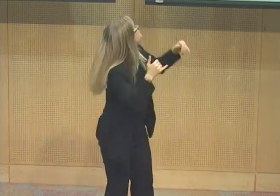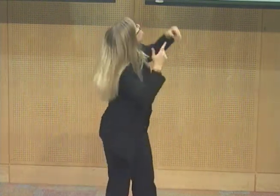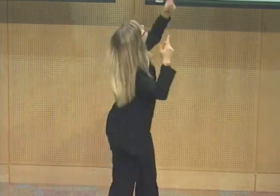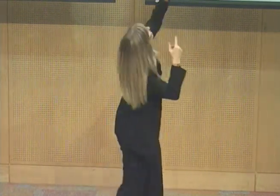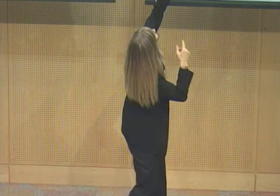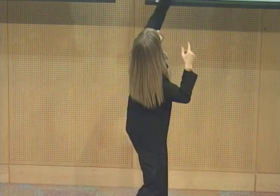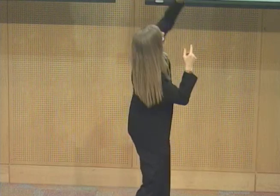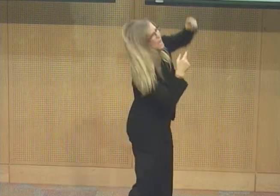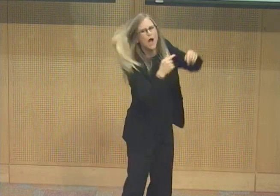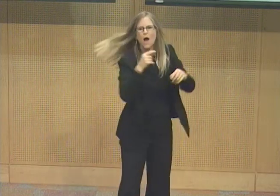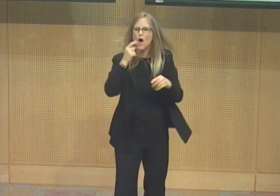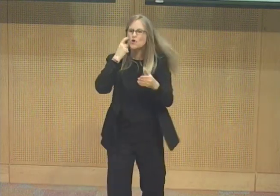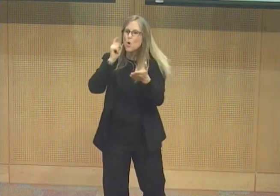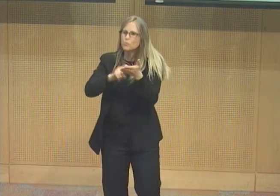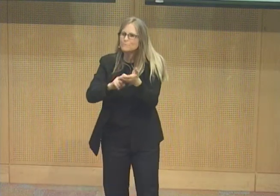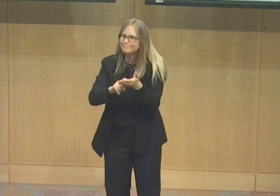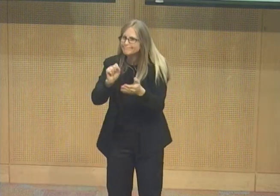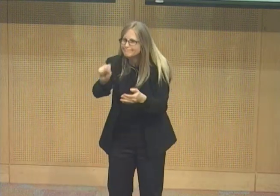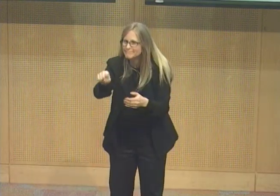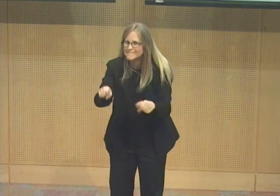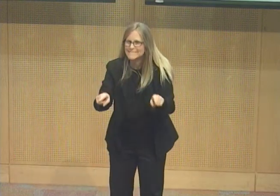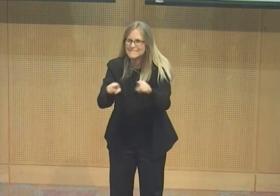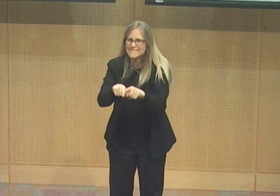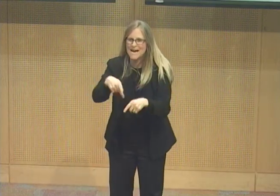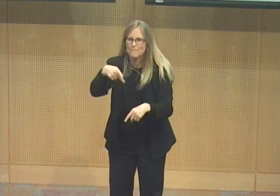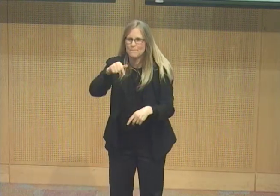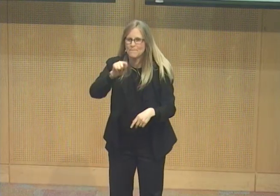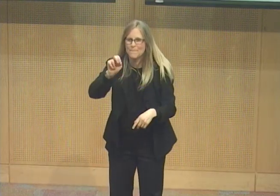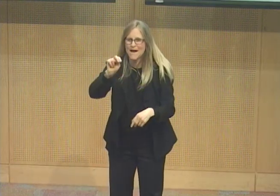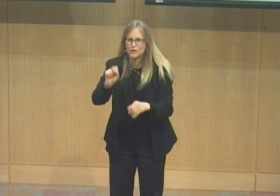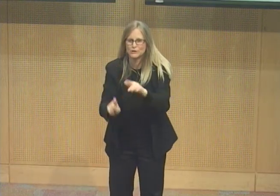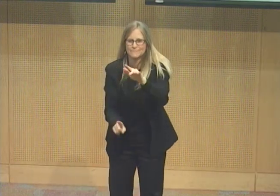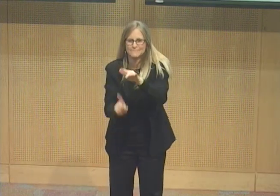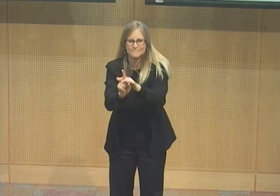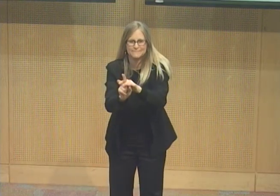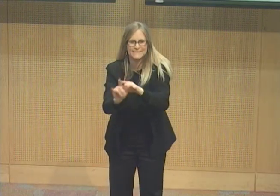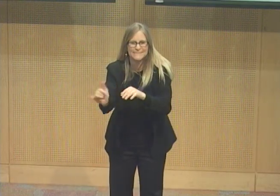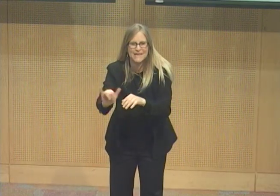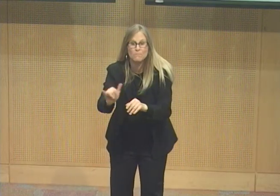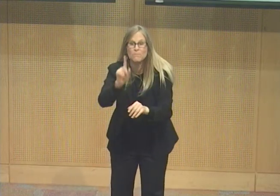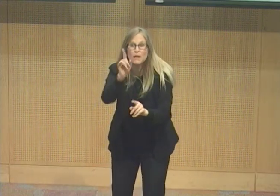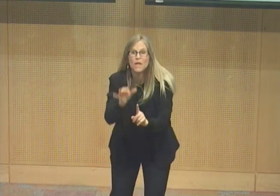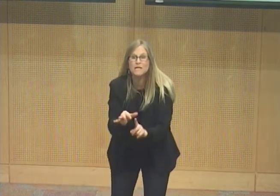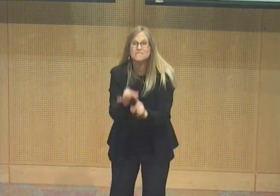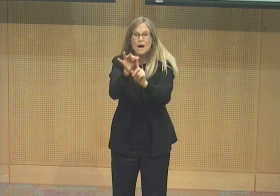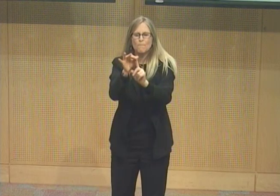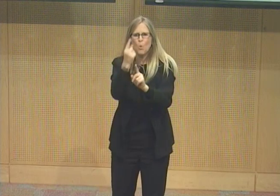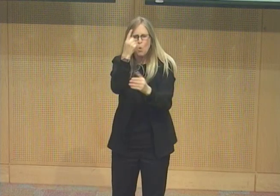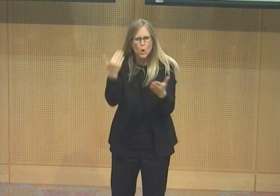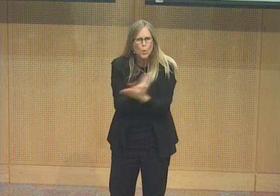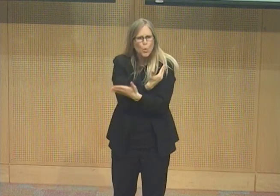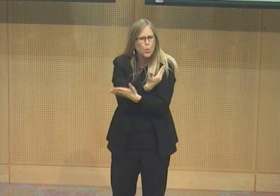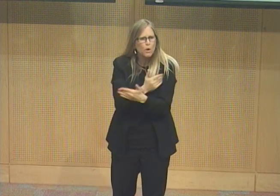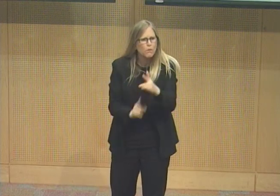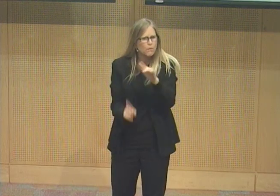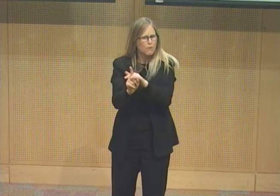that can hear, so, for example, you probably noticed that the same-- In my research, I noticed that the same patterns,